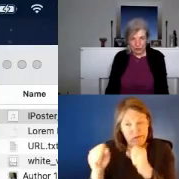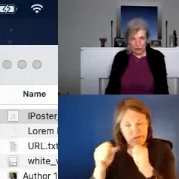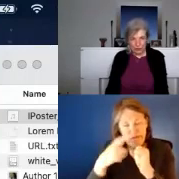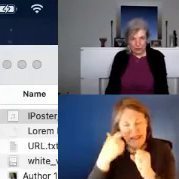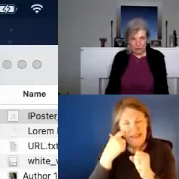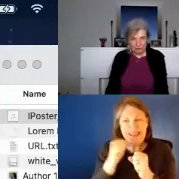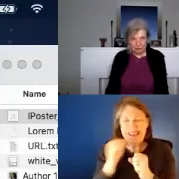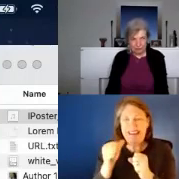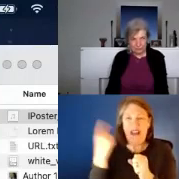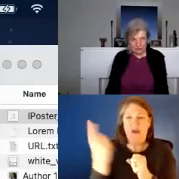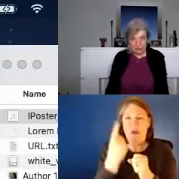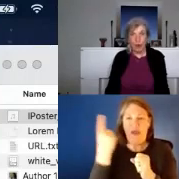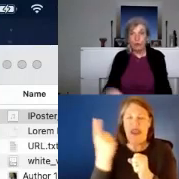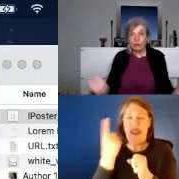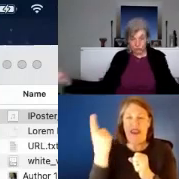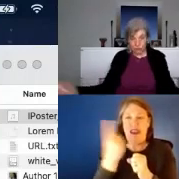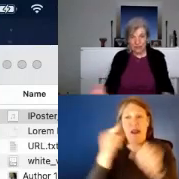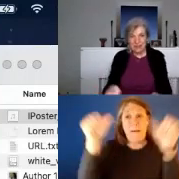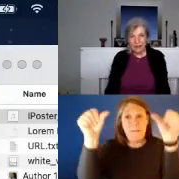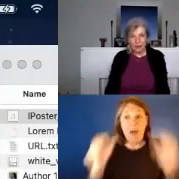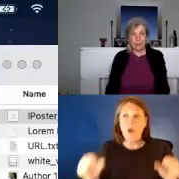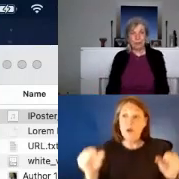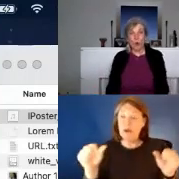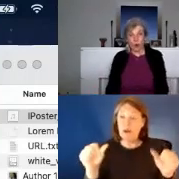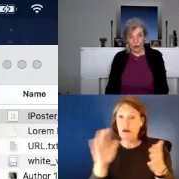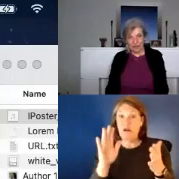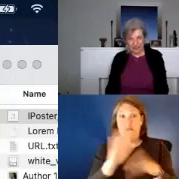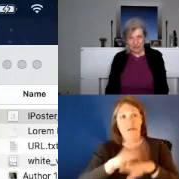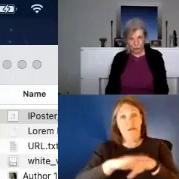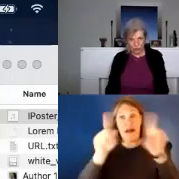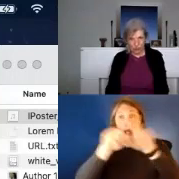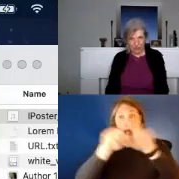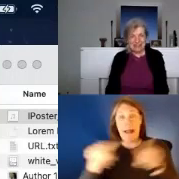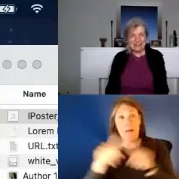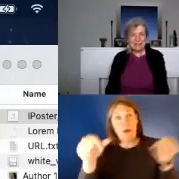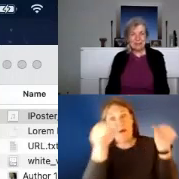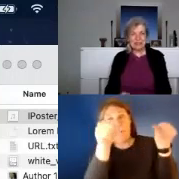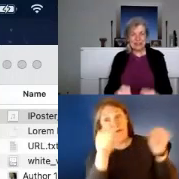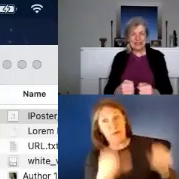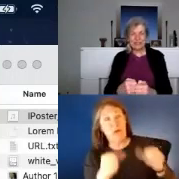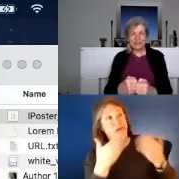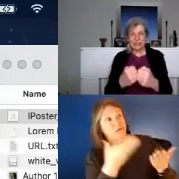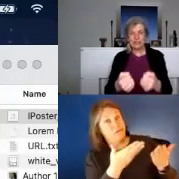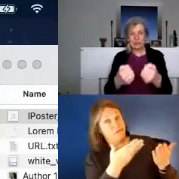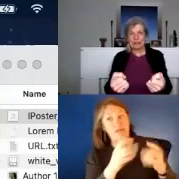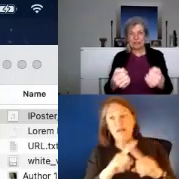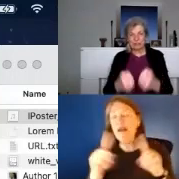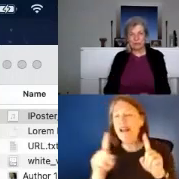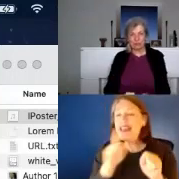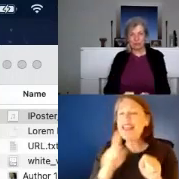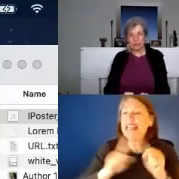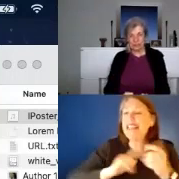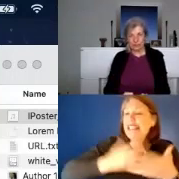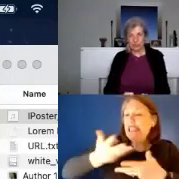a poster on a board, as it were. 07:31:30 But it is an interactive presentation